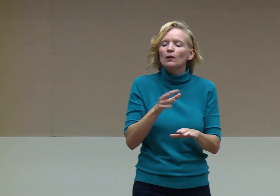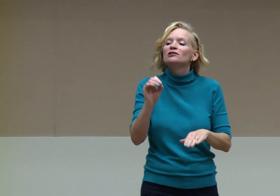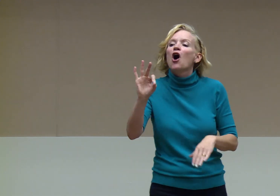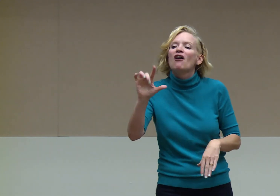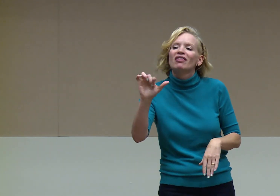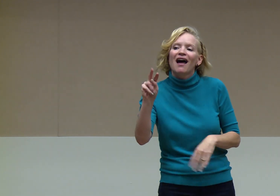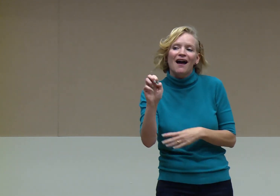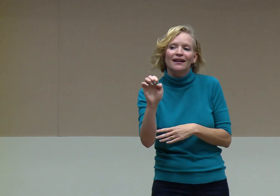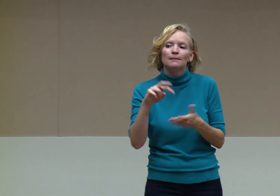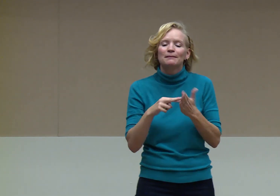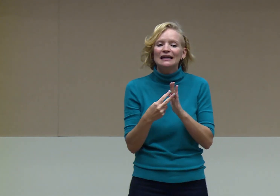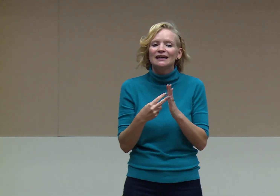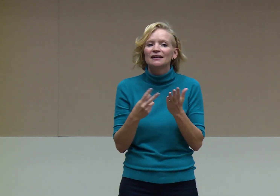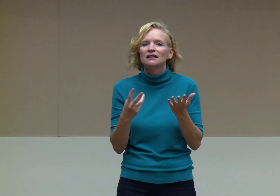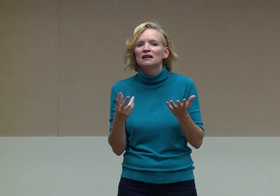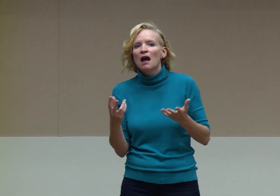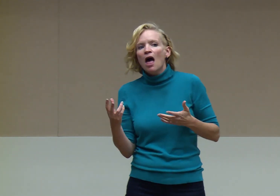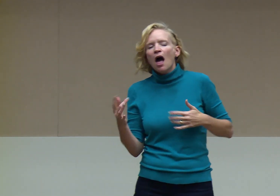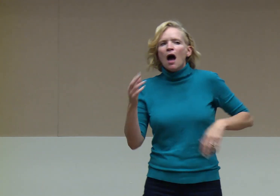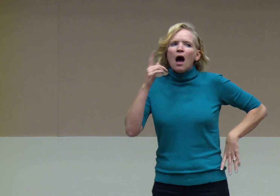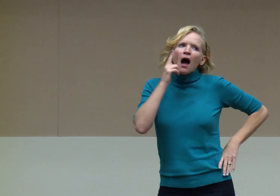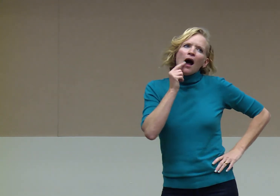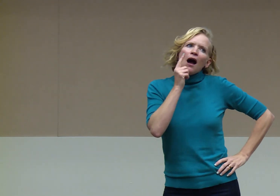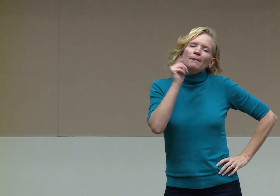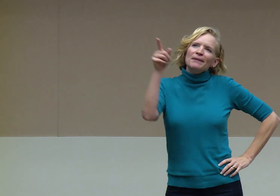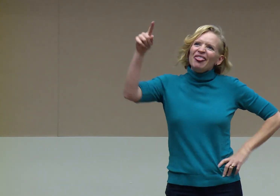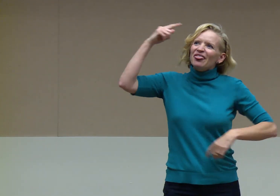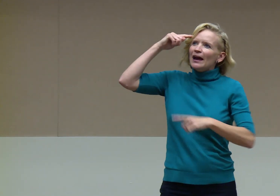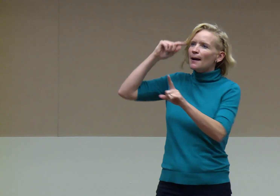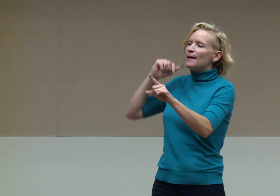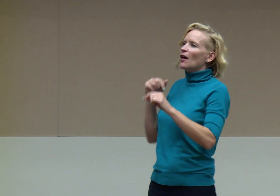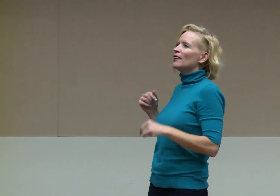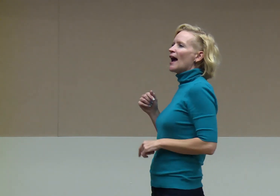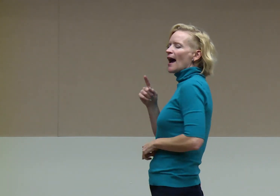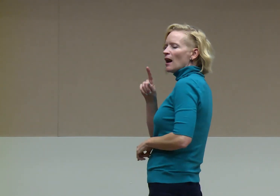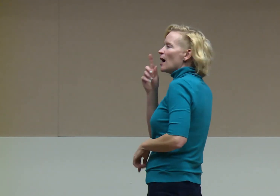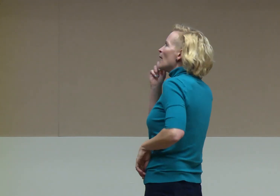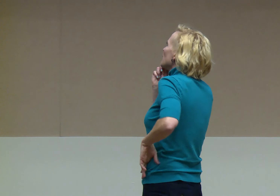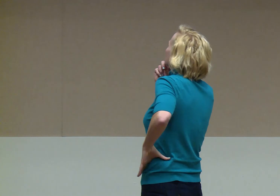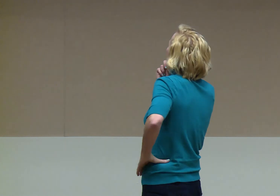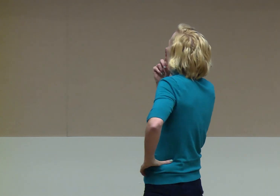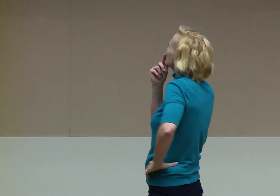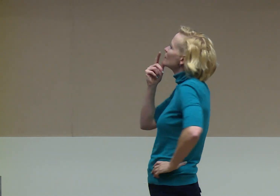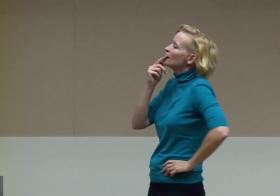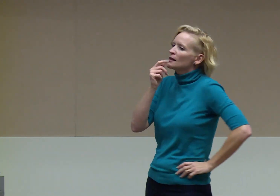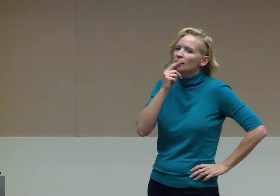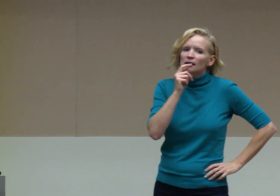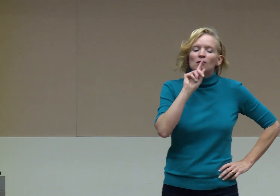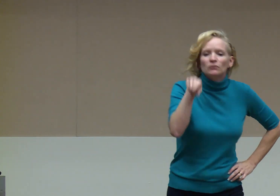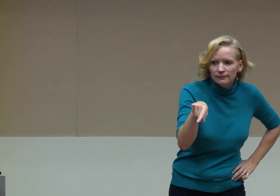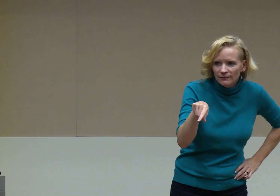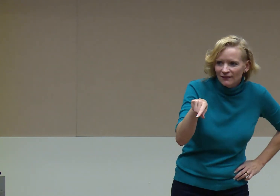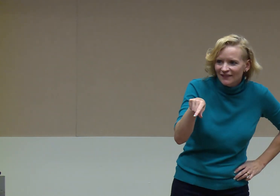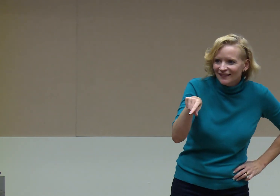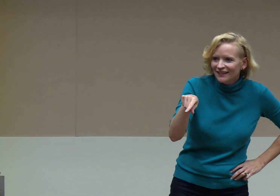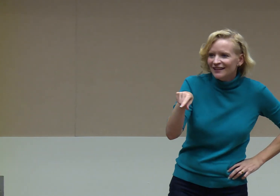and how it's organized. Before, it was more offline